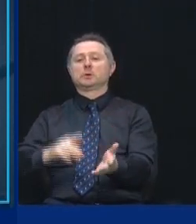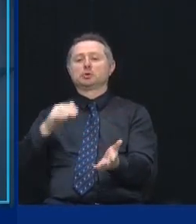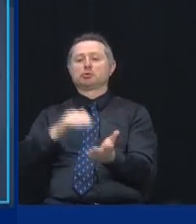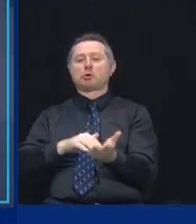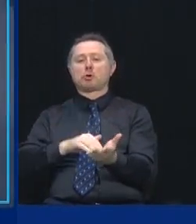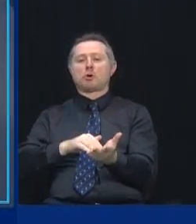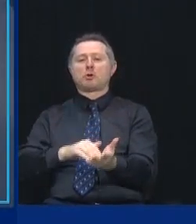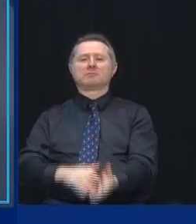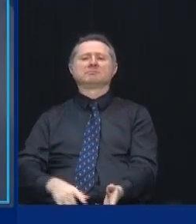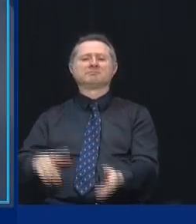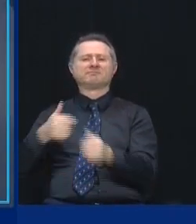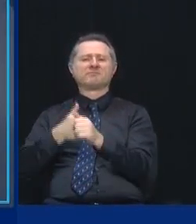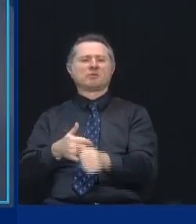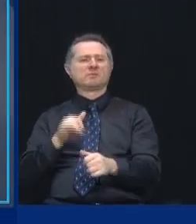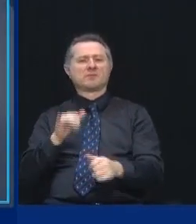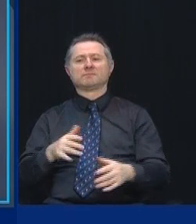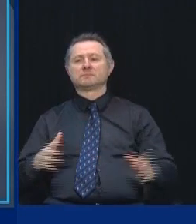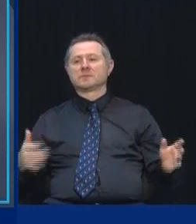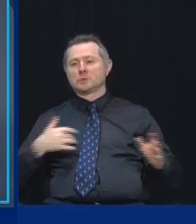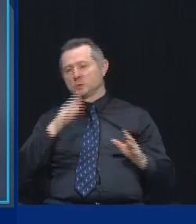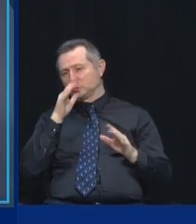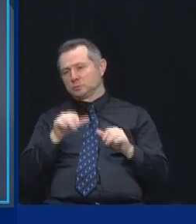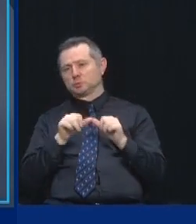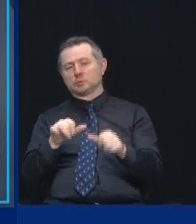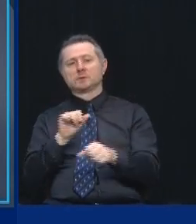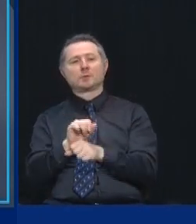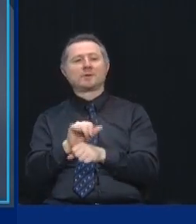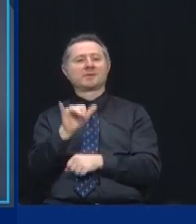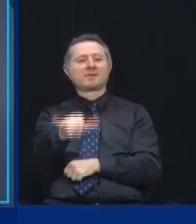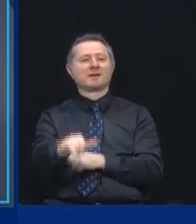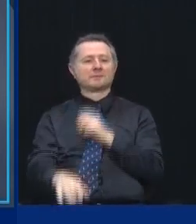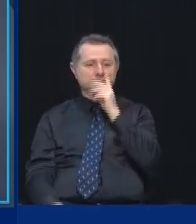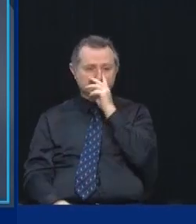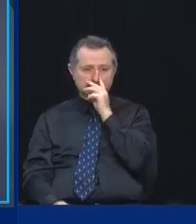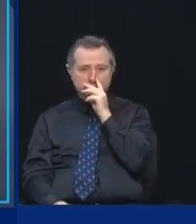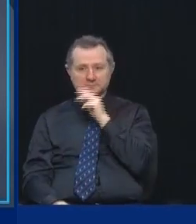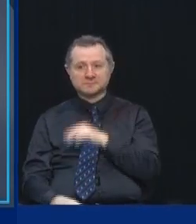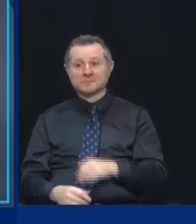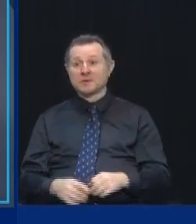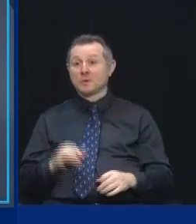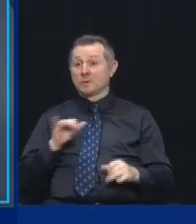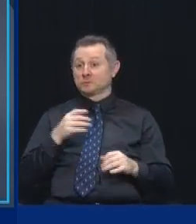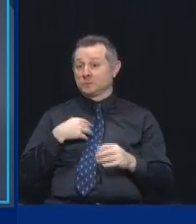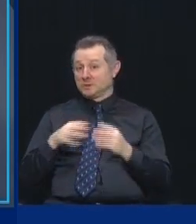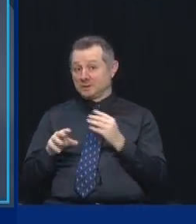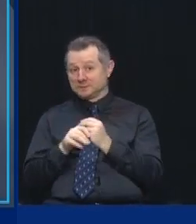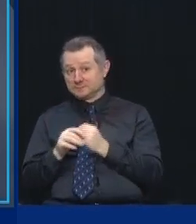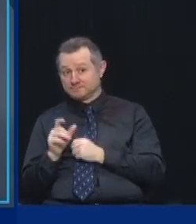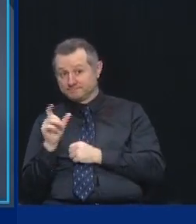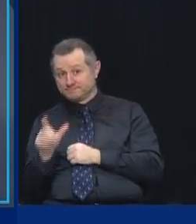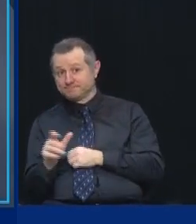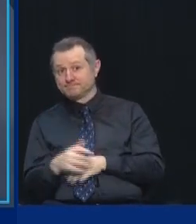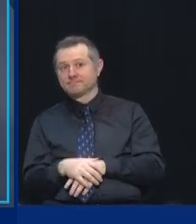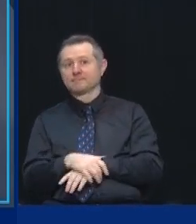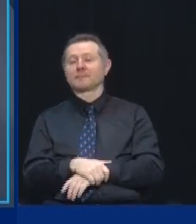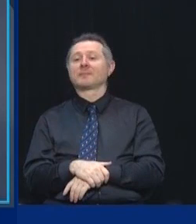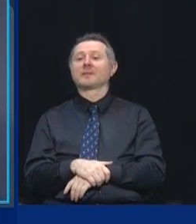THERE'S NO CONSERVATIVE THEORY OF VACCINES OR A LIBERAL 34 OF VACCINES. THERE'S A MEDICAL THEORY OF